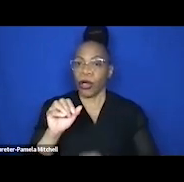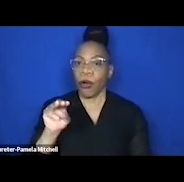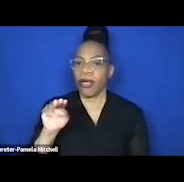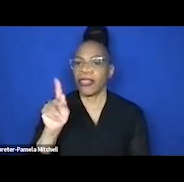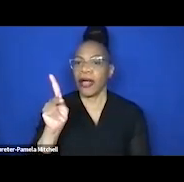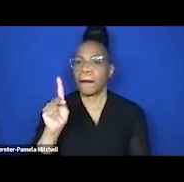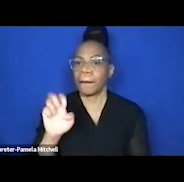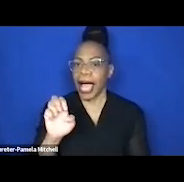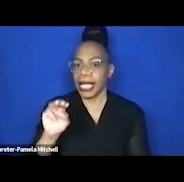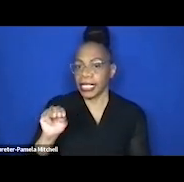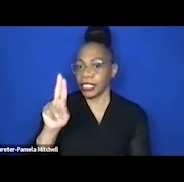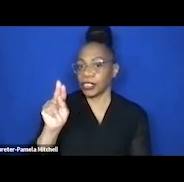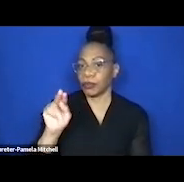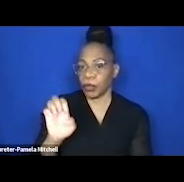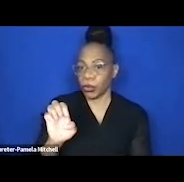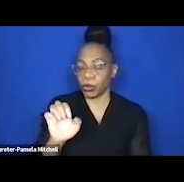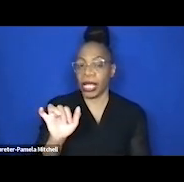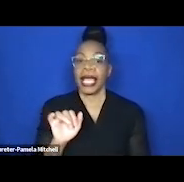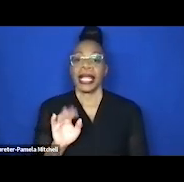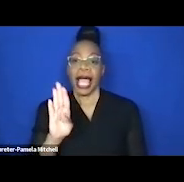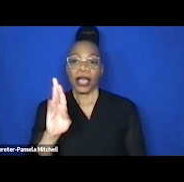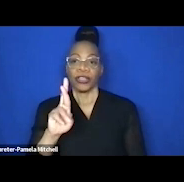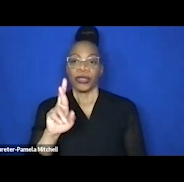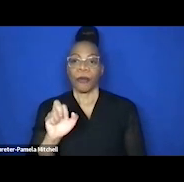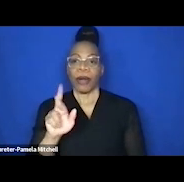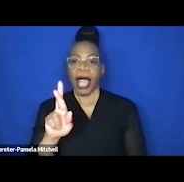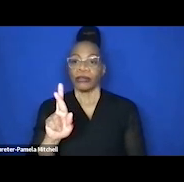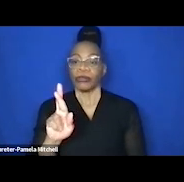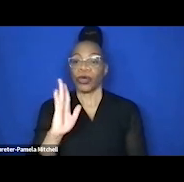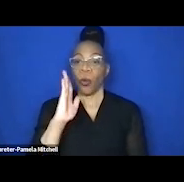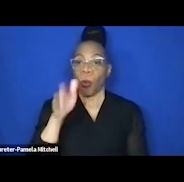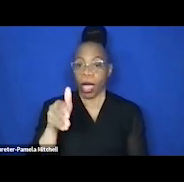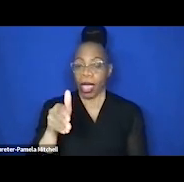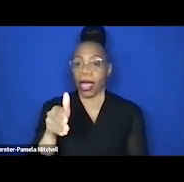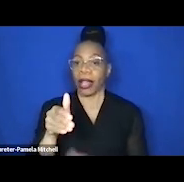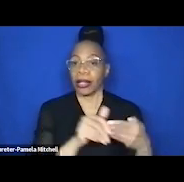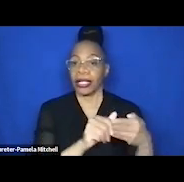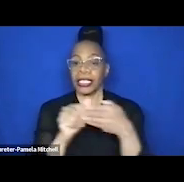And your browser will redirect you to a survey following the webinar. Also, if you're interested